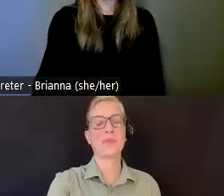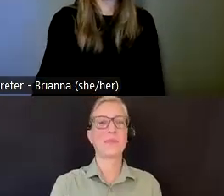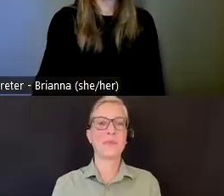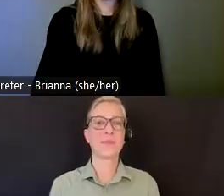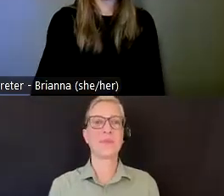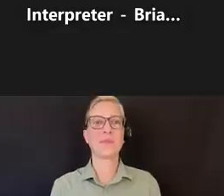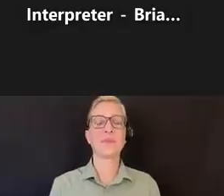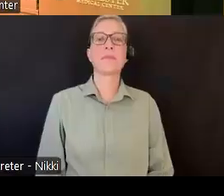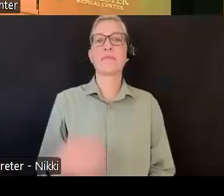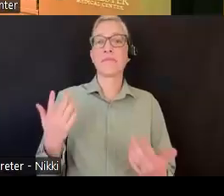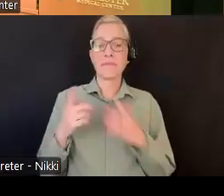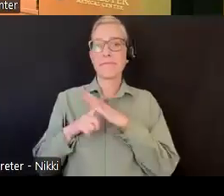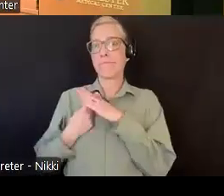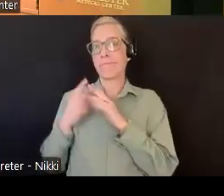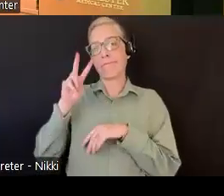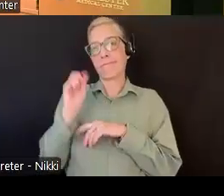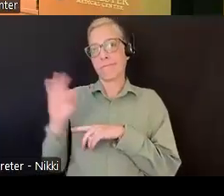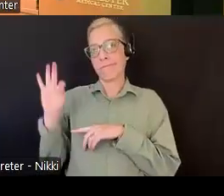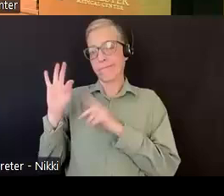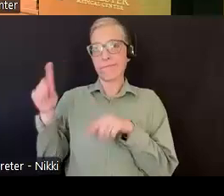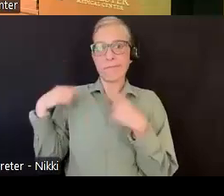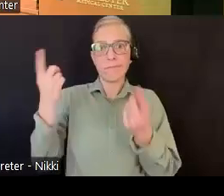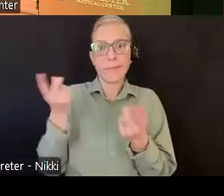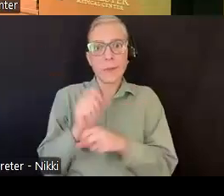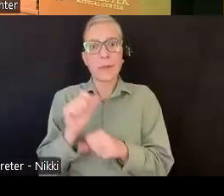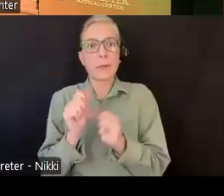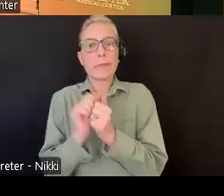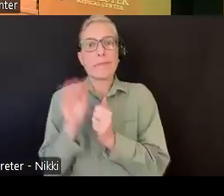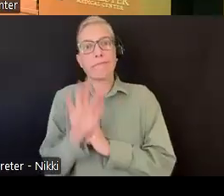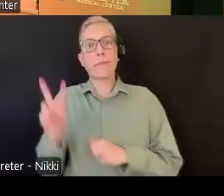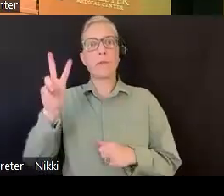fellows who are sort of now spread out all over the country um taking leadership roles in their